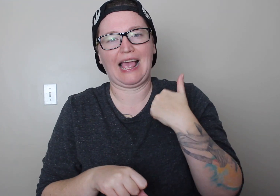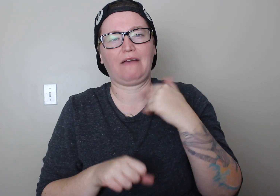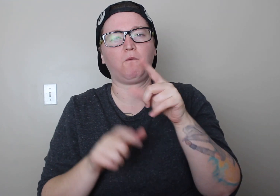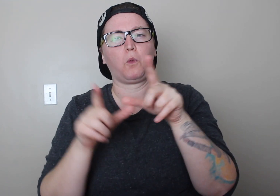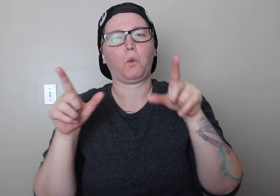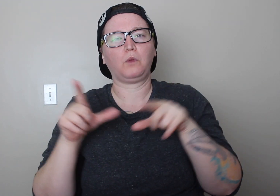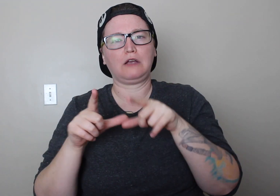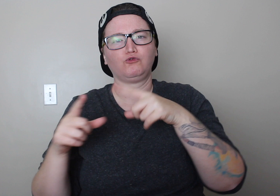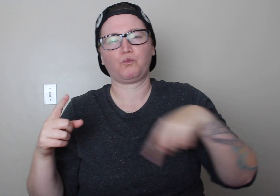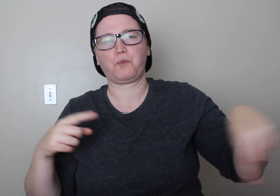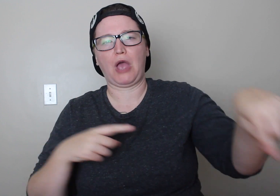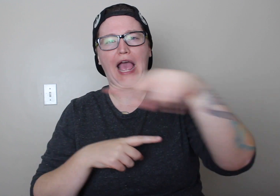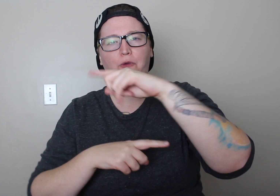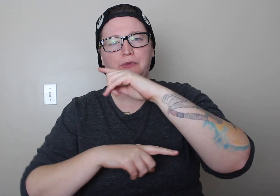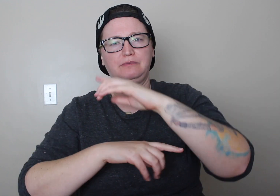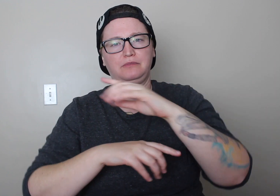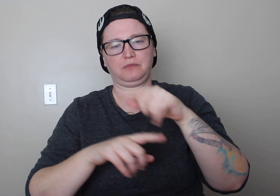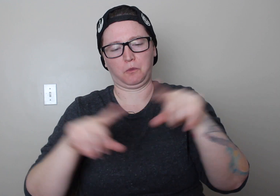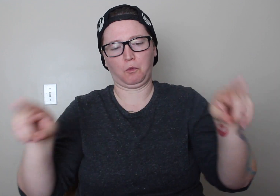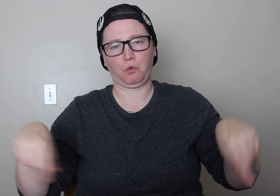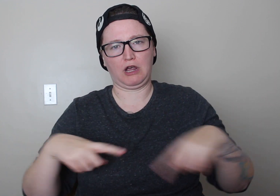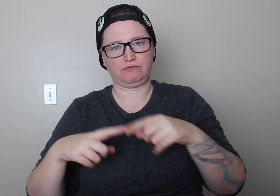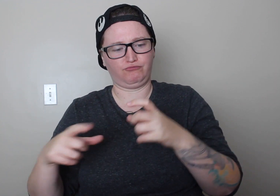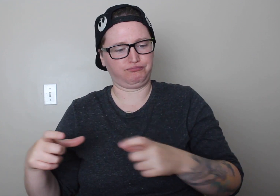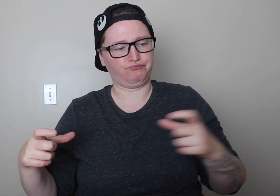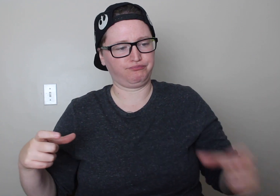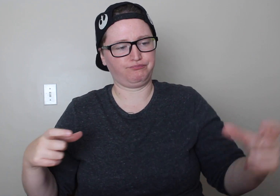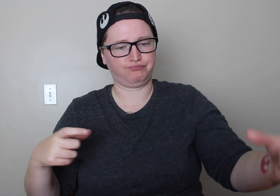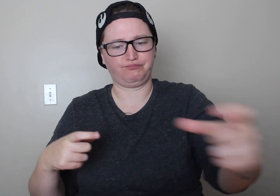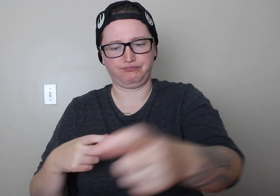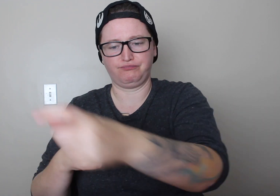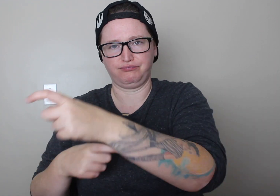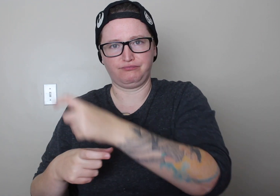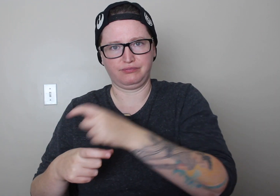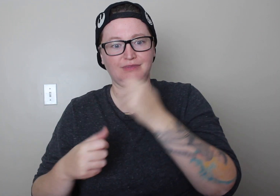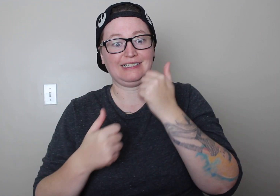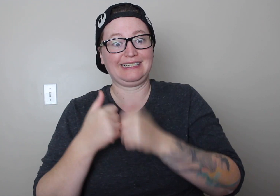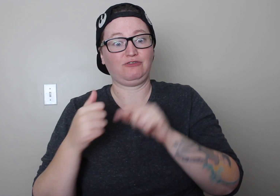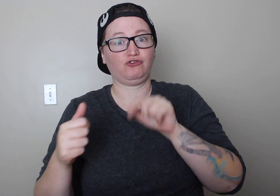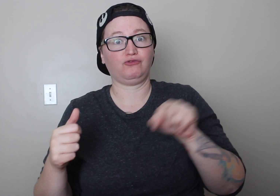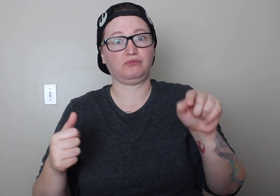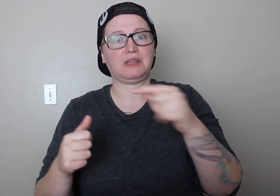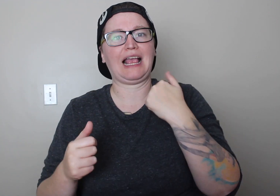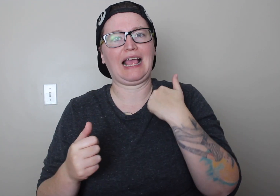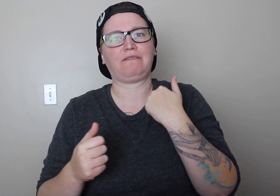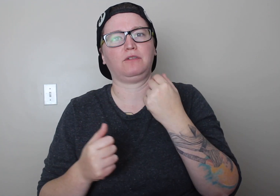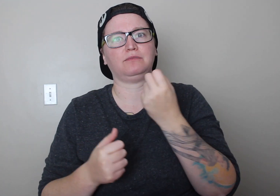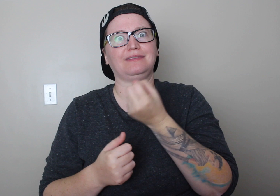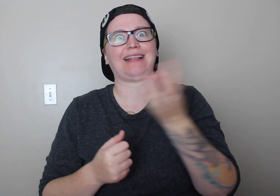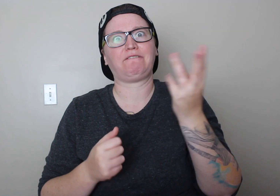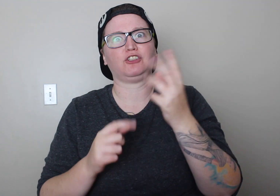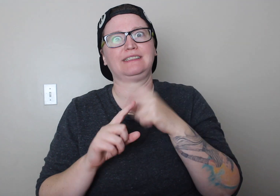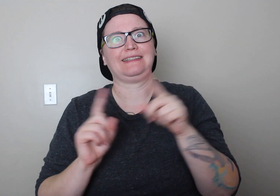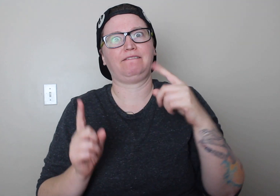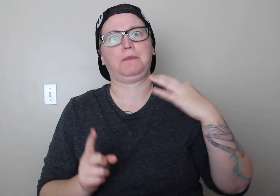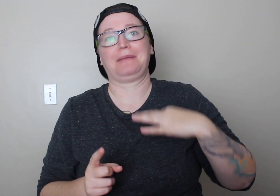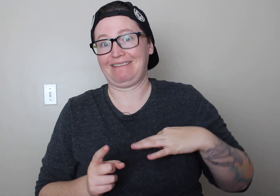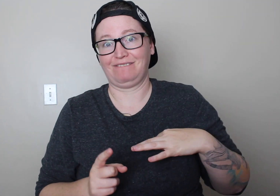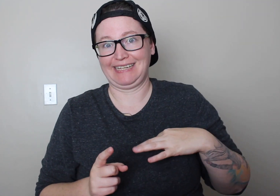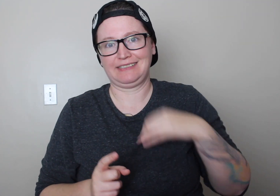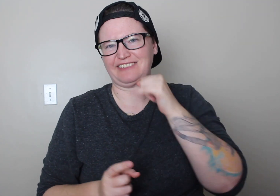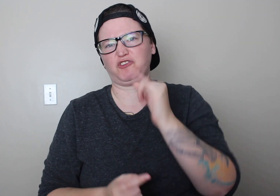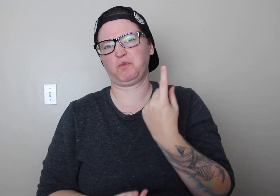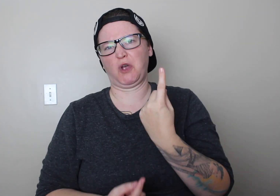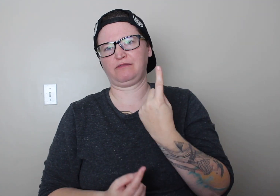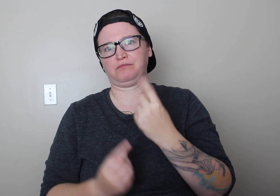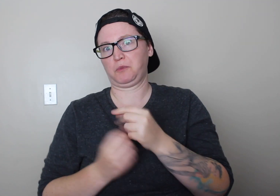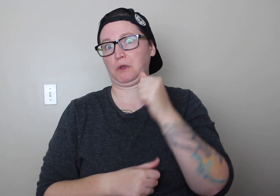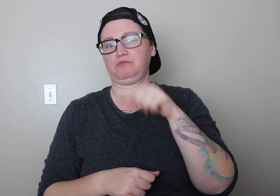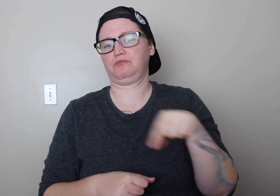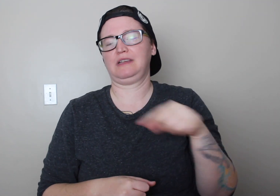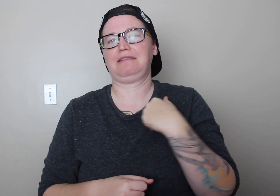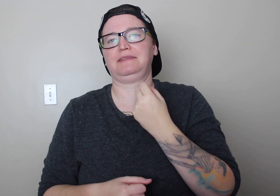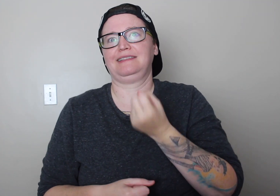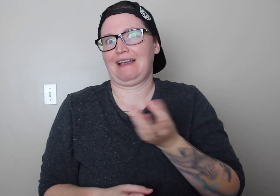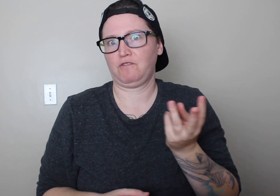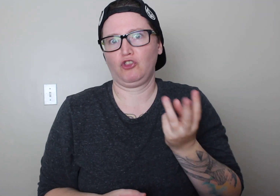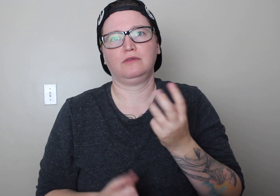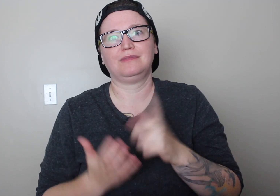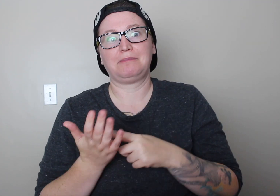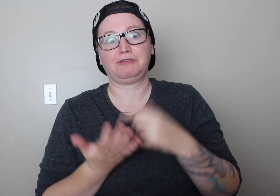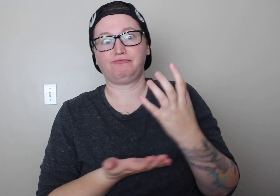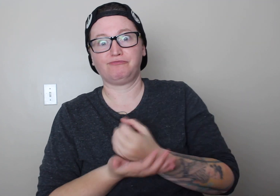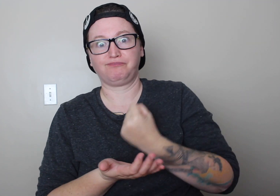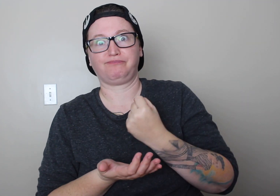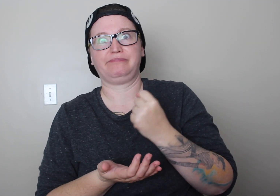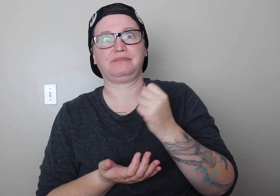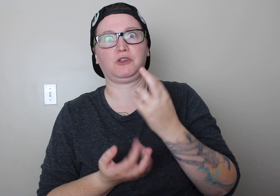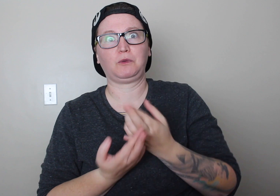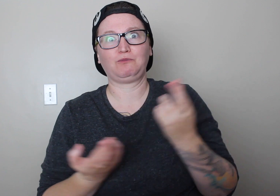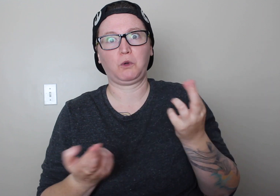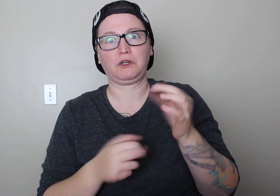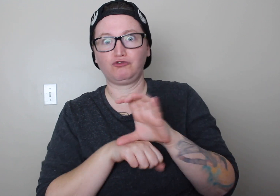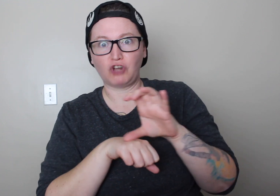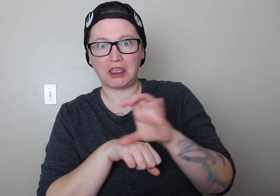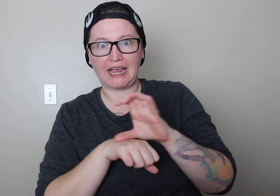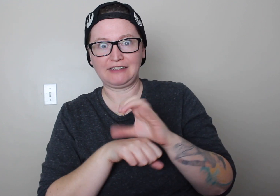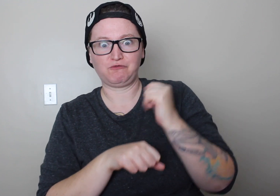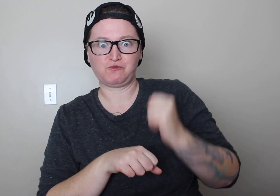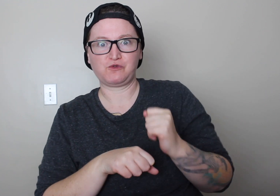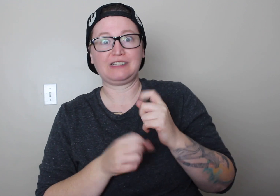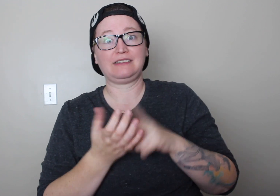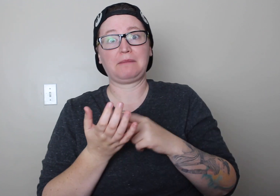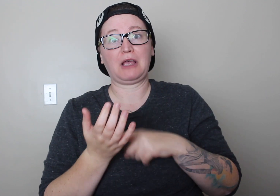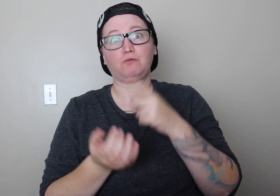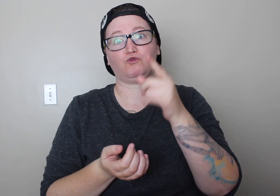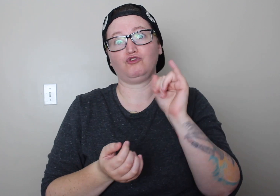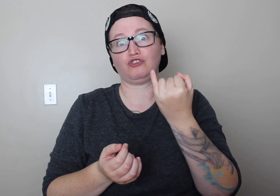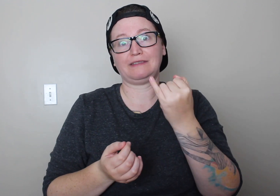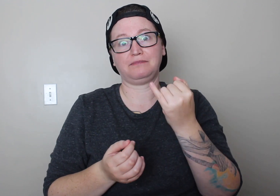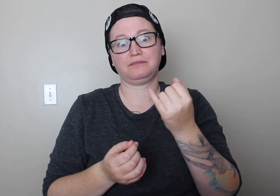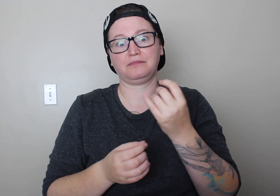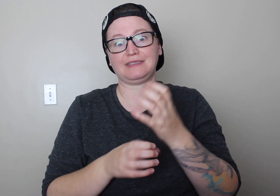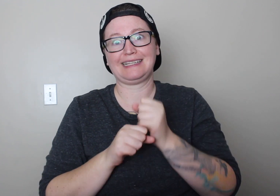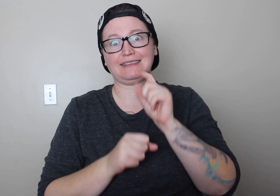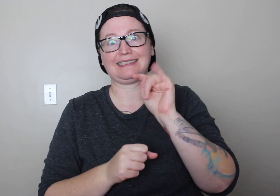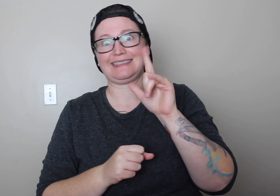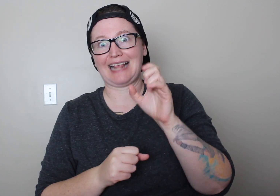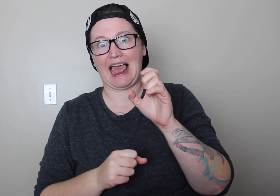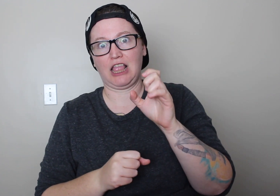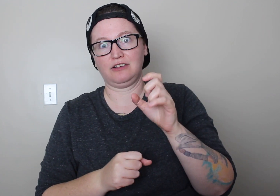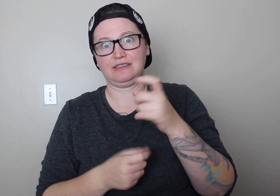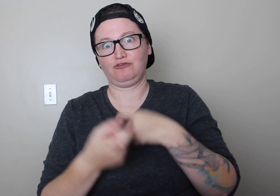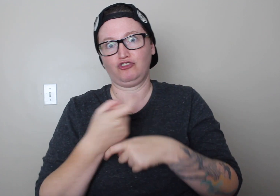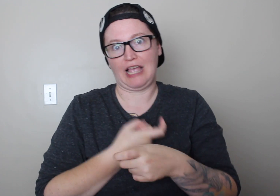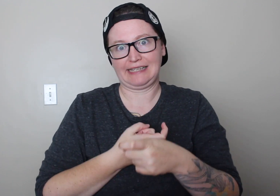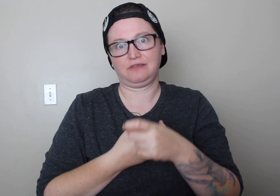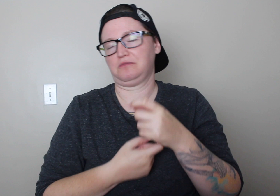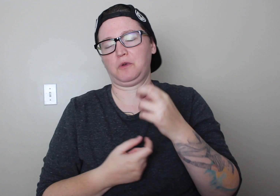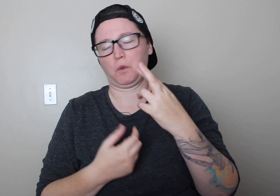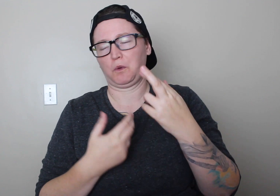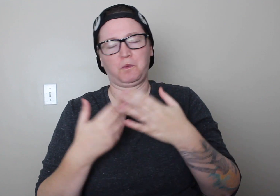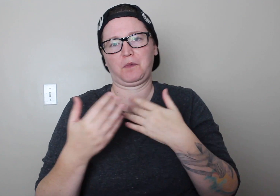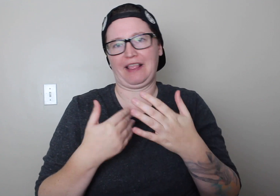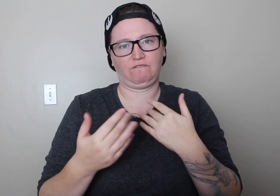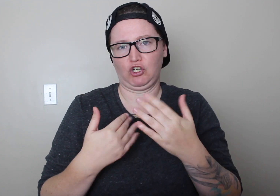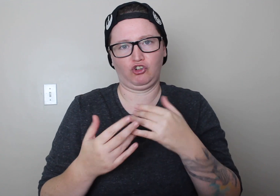The game board has several locations around with several benefits, not just one, where you can land and possibly gather resource like cacao, or get a tile, or whatever.